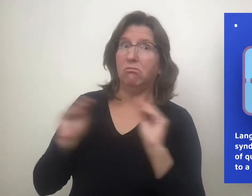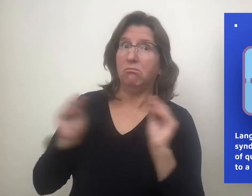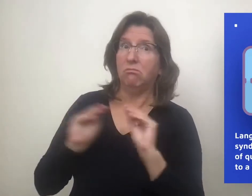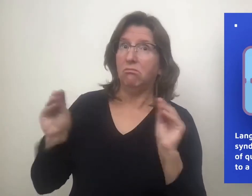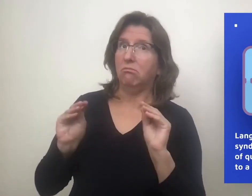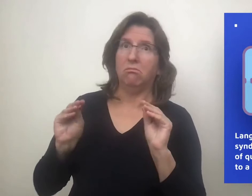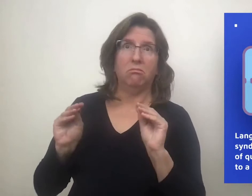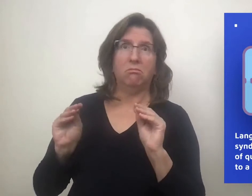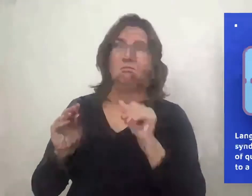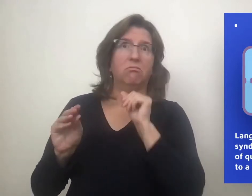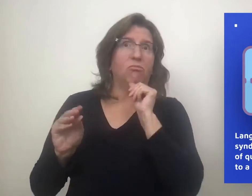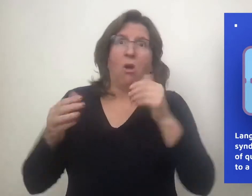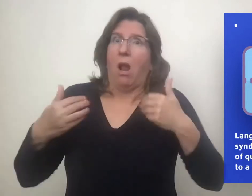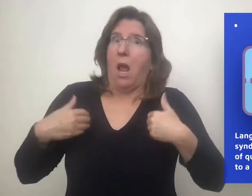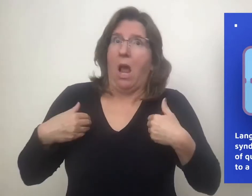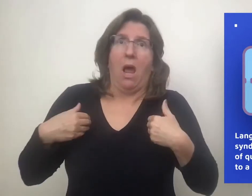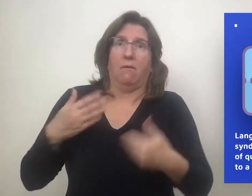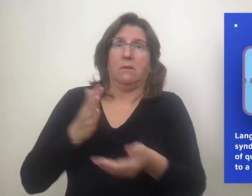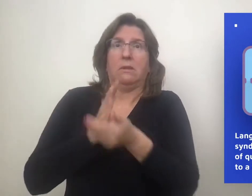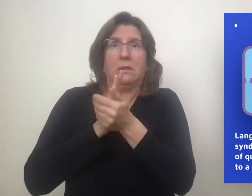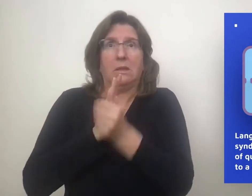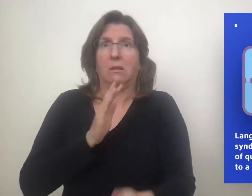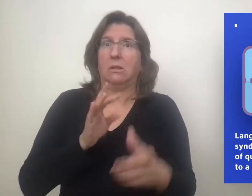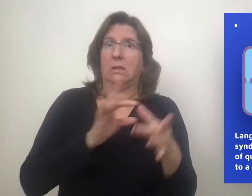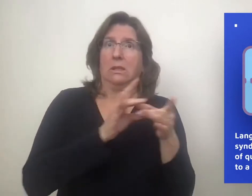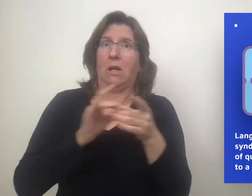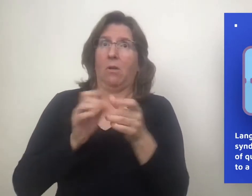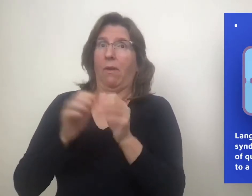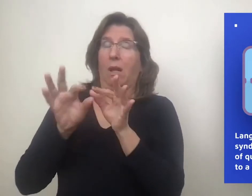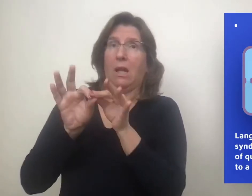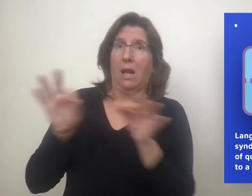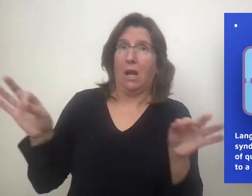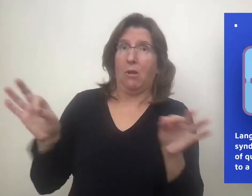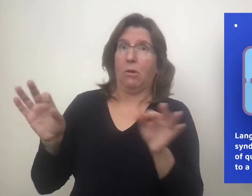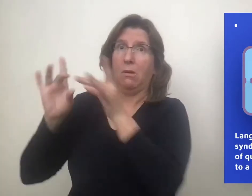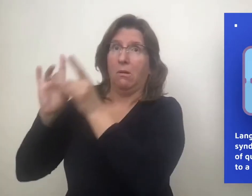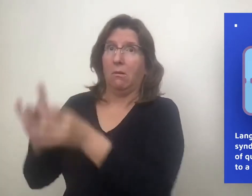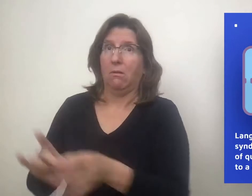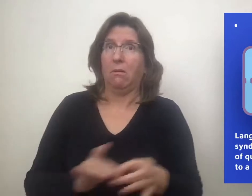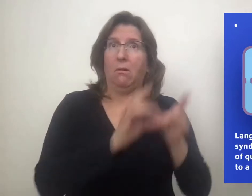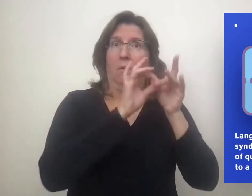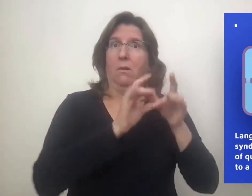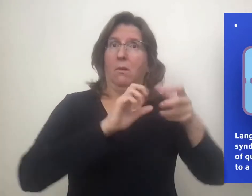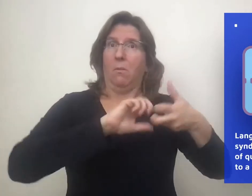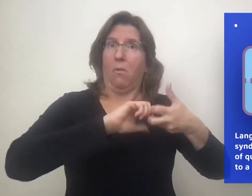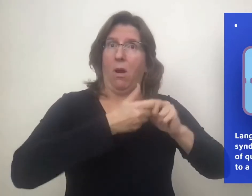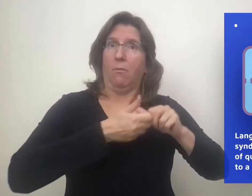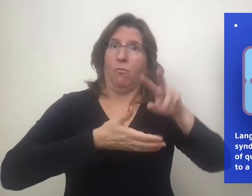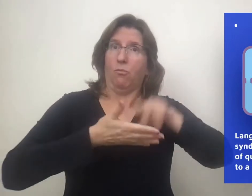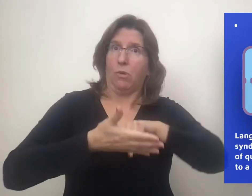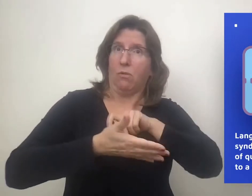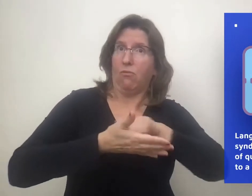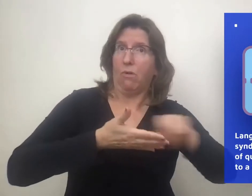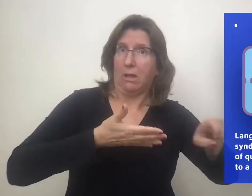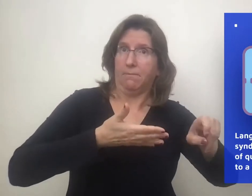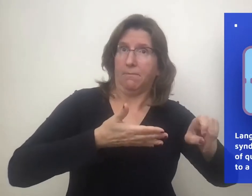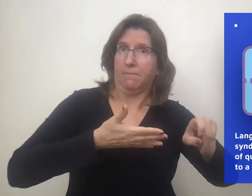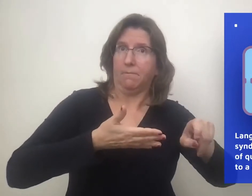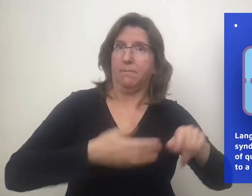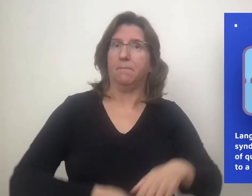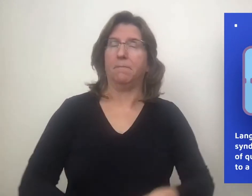Without foundational language skills the child will forever struggle with reading and writing.